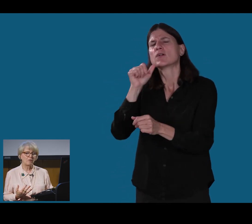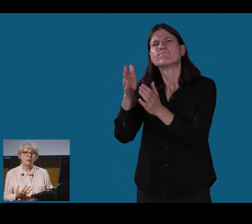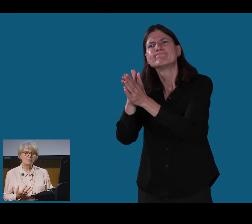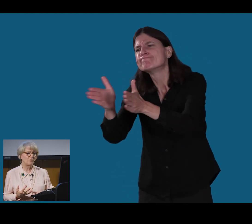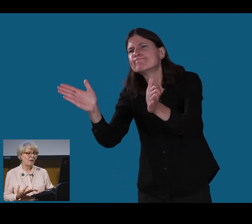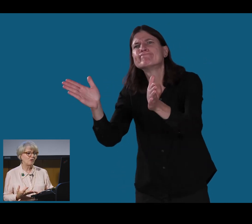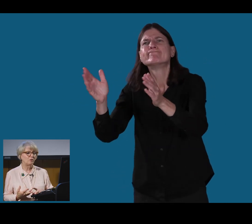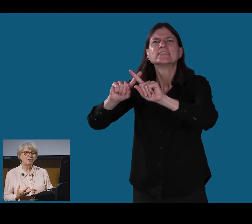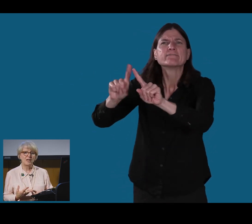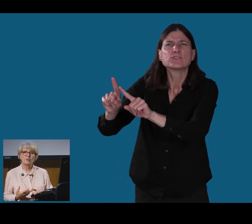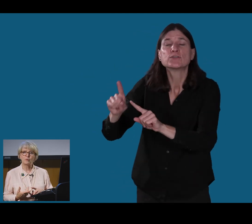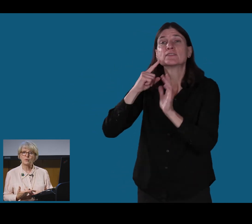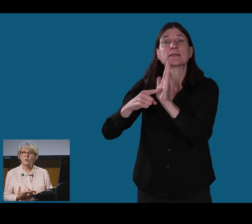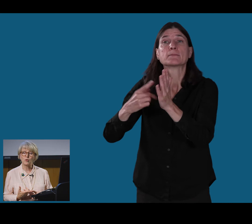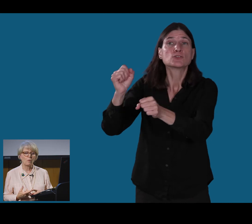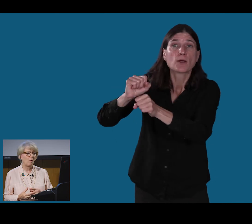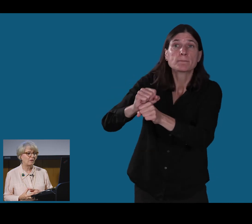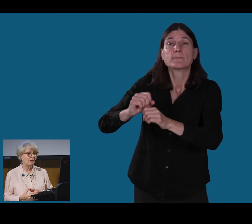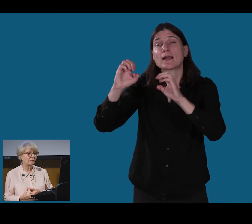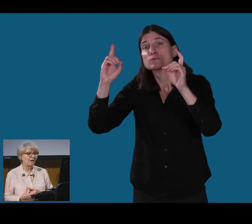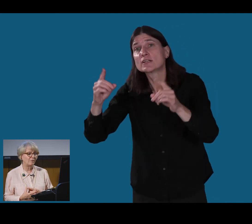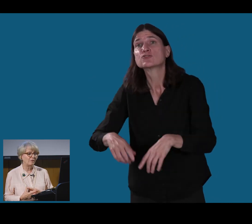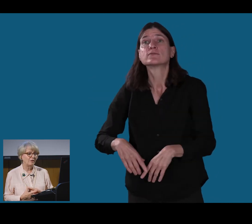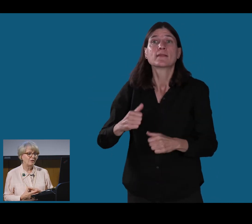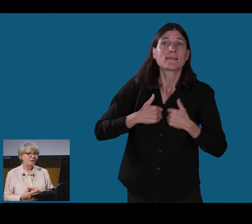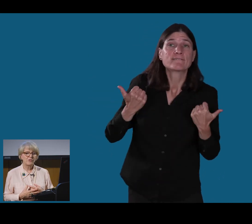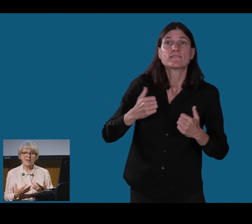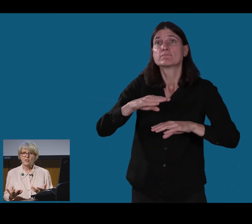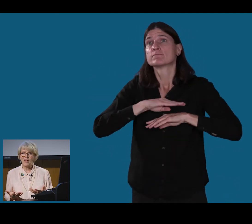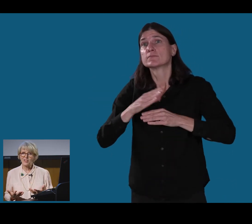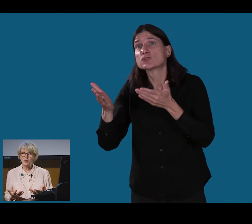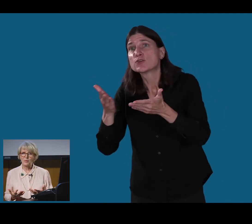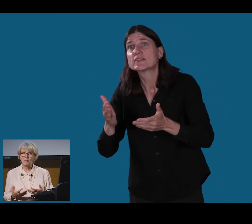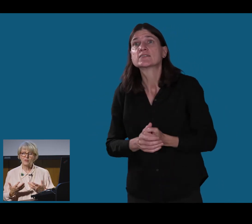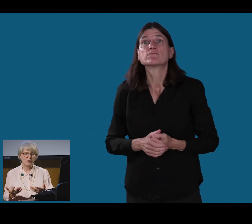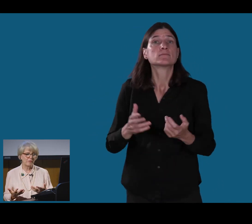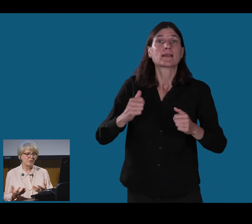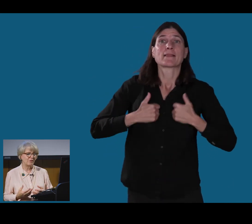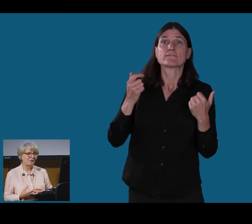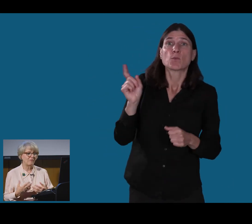outcomes, vocational, educational, social quality of life, satisfaction with services,